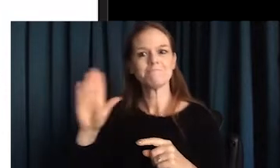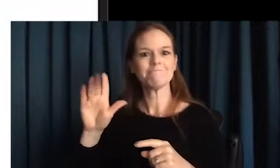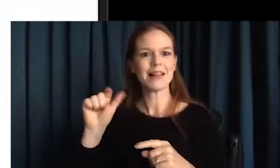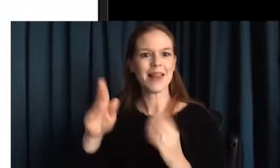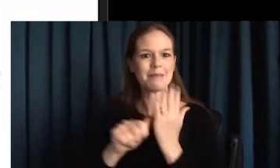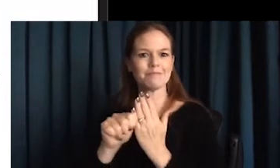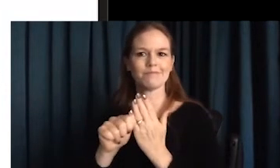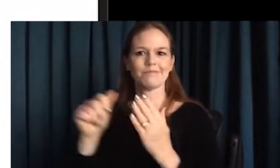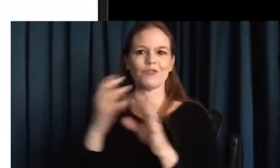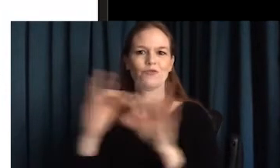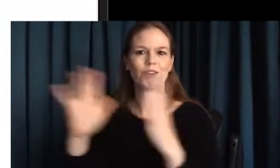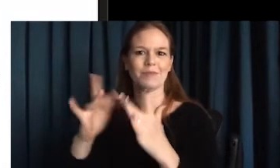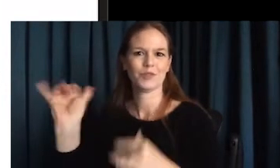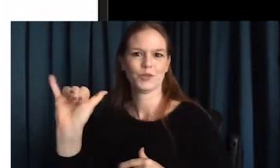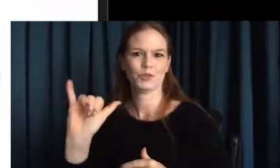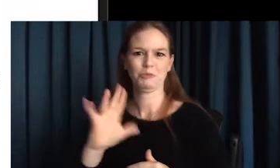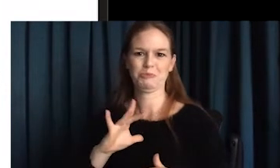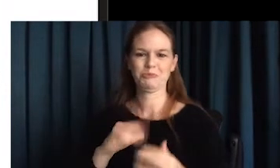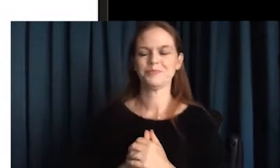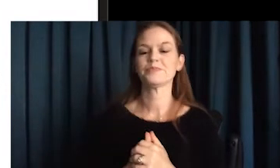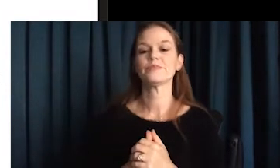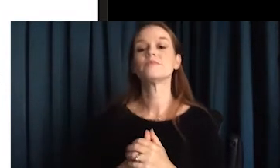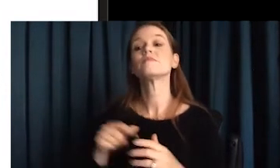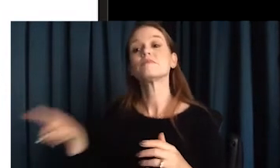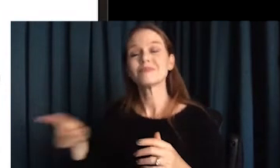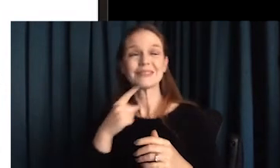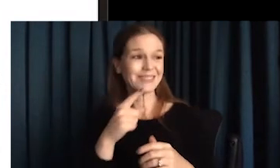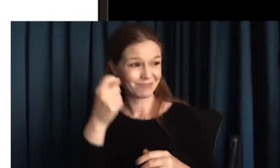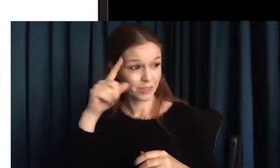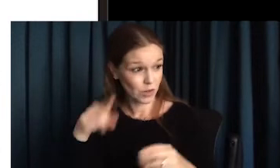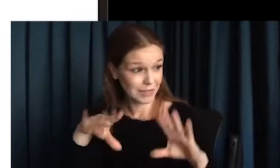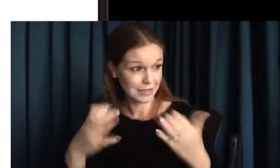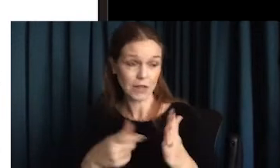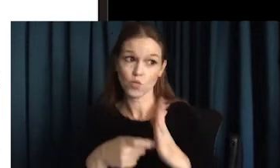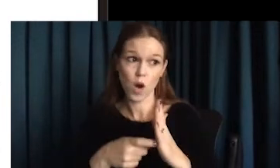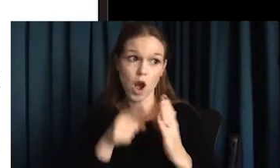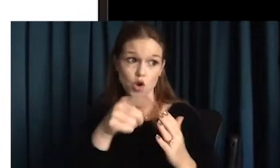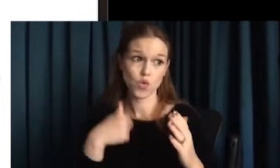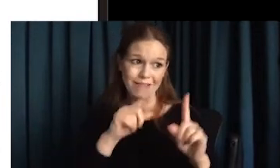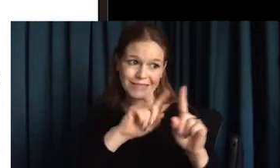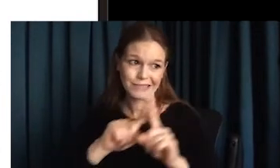Also he goes over, the required technology for the course. So since his course is an online course,